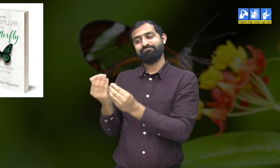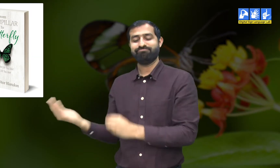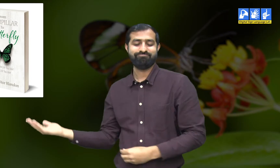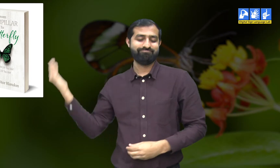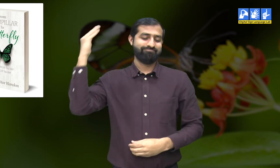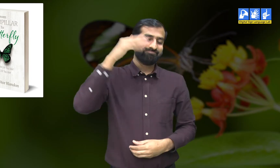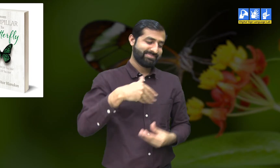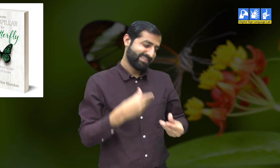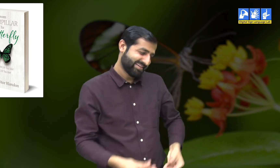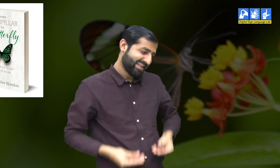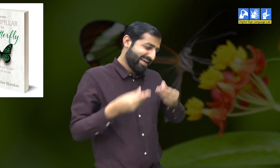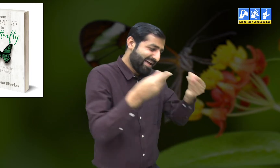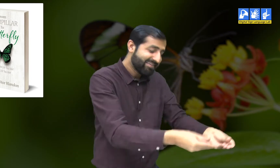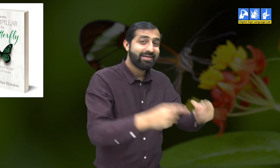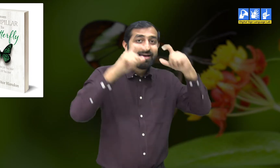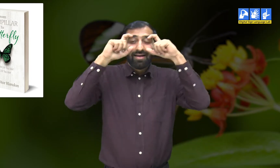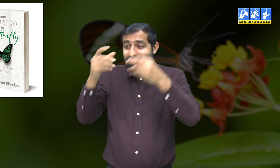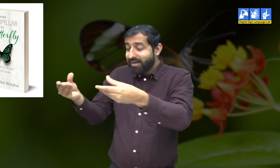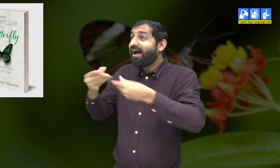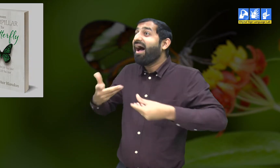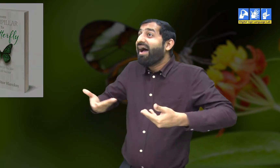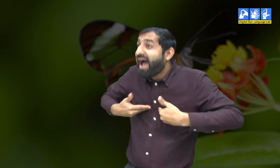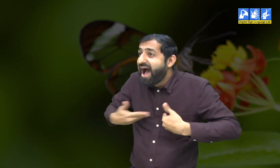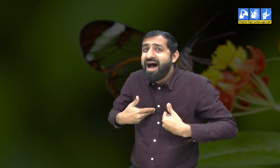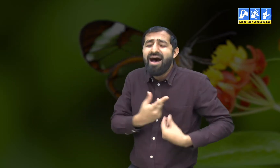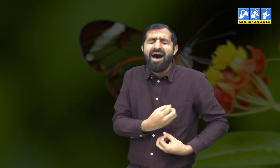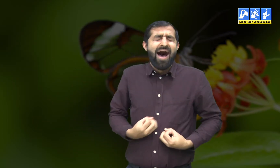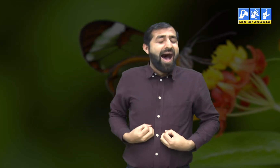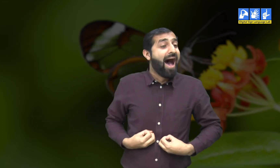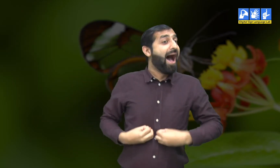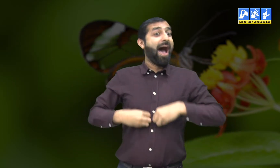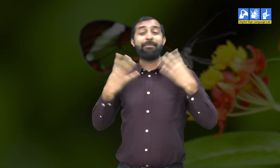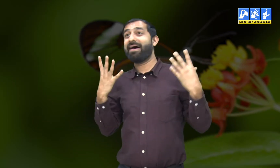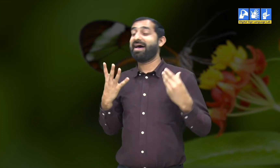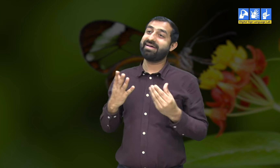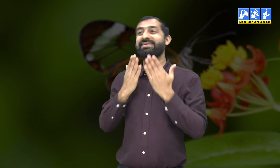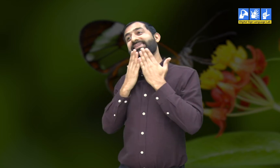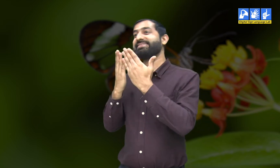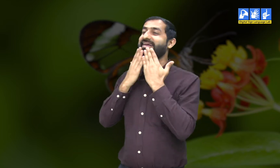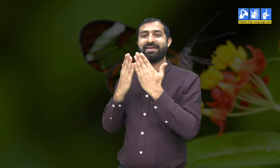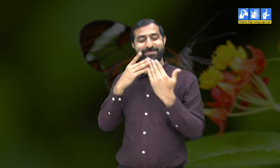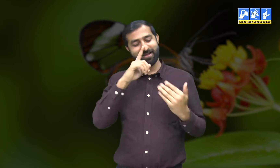She gave that book to her son. After getting that book Richie was so excited.